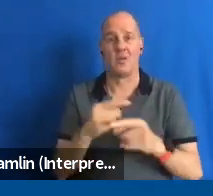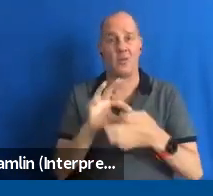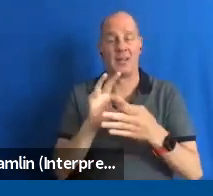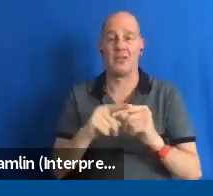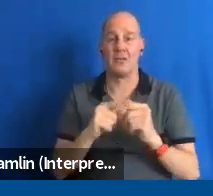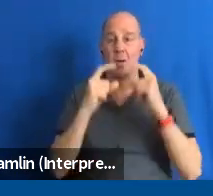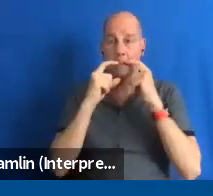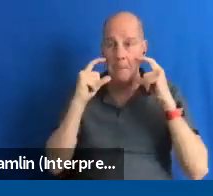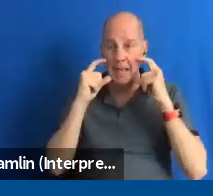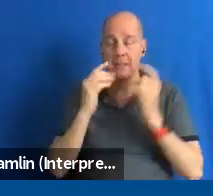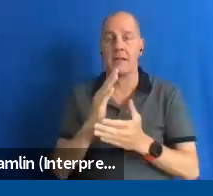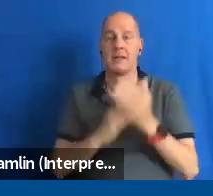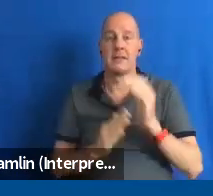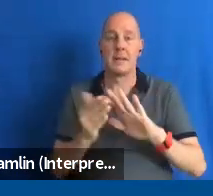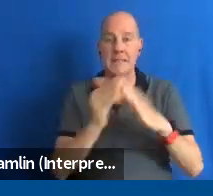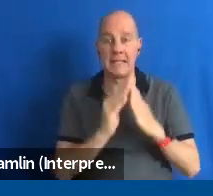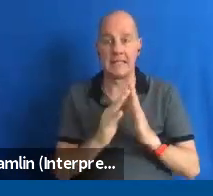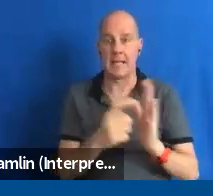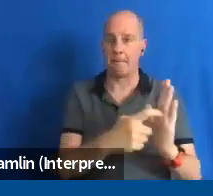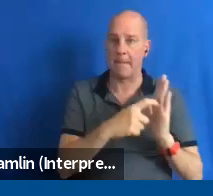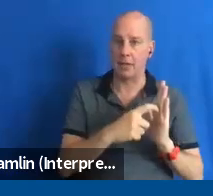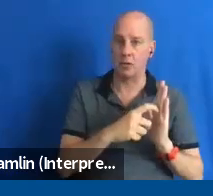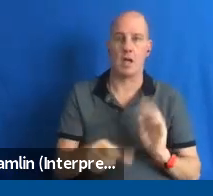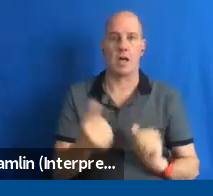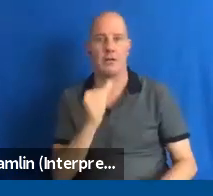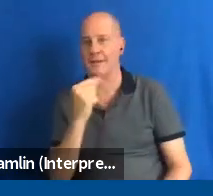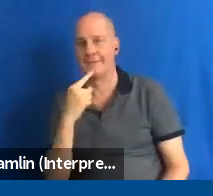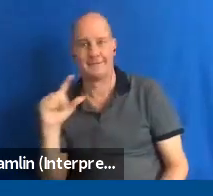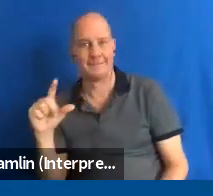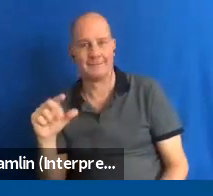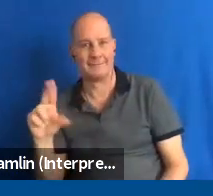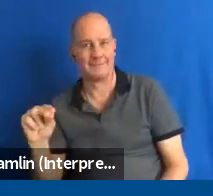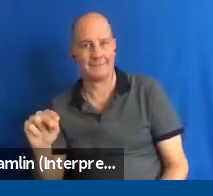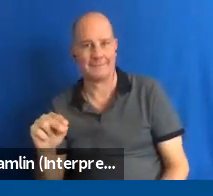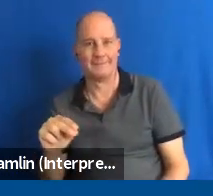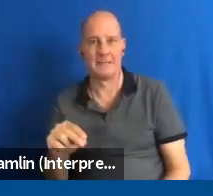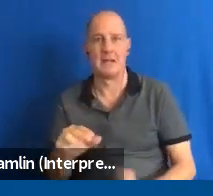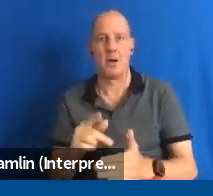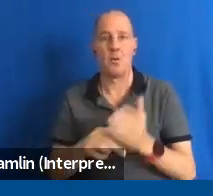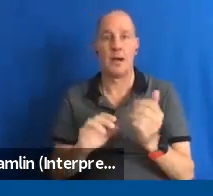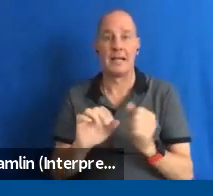cities making them mandatory, what can be done so that deaf people do not lose their